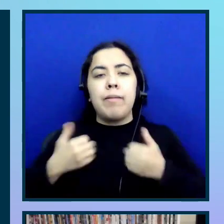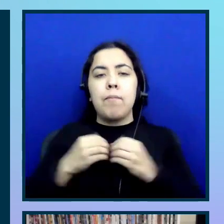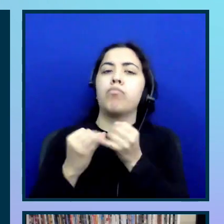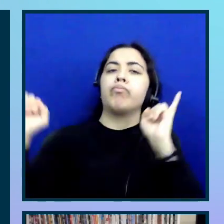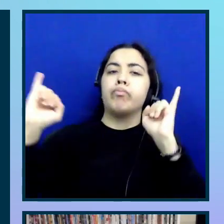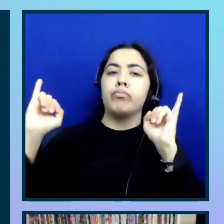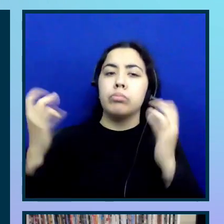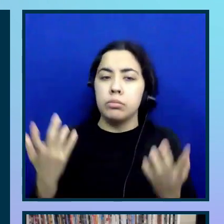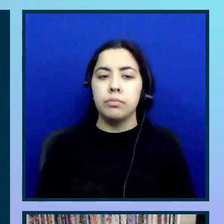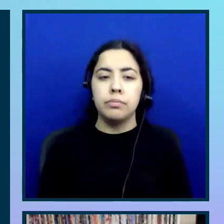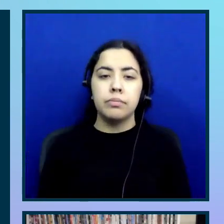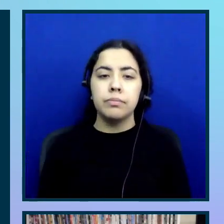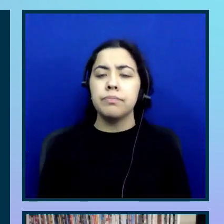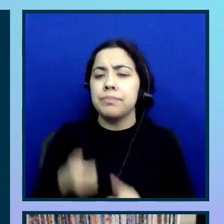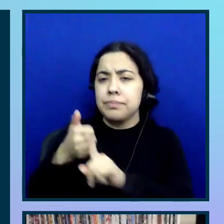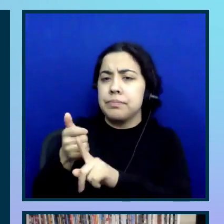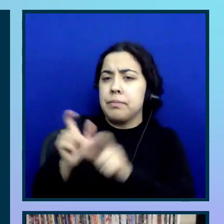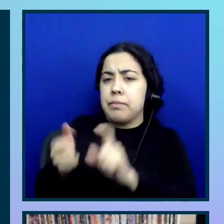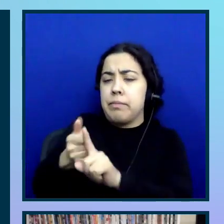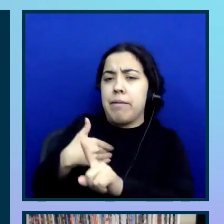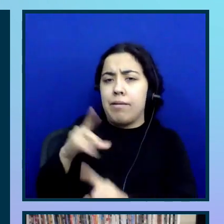So how do disabled people use technology to consume digital content?